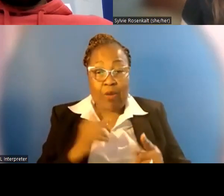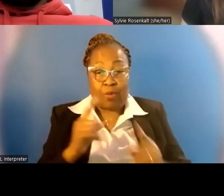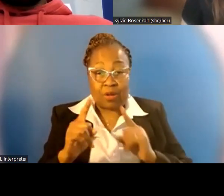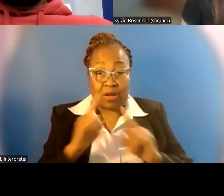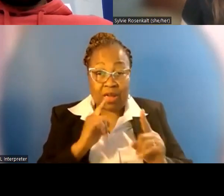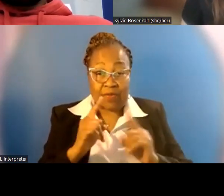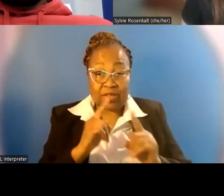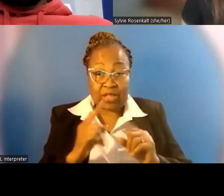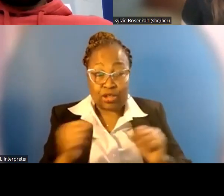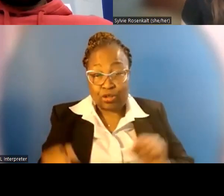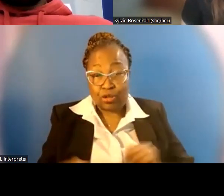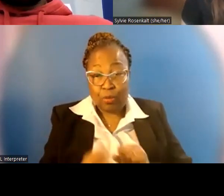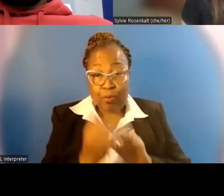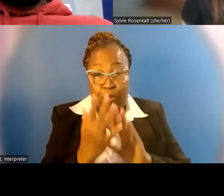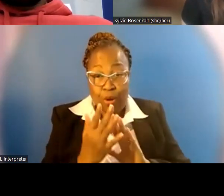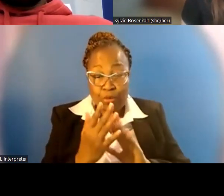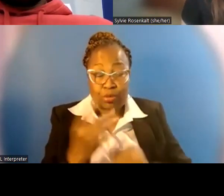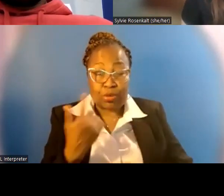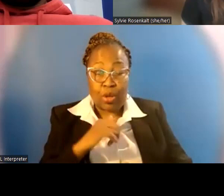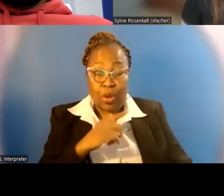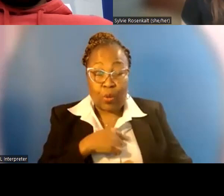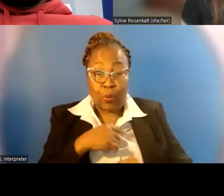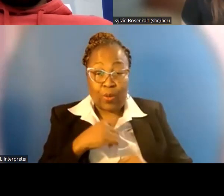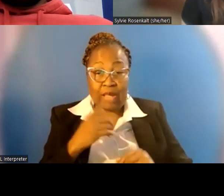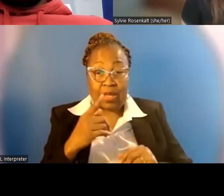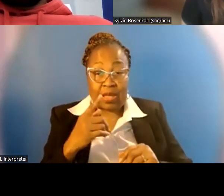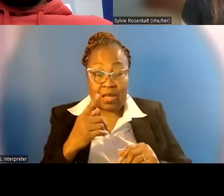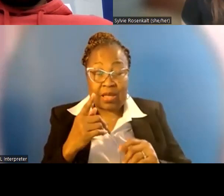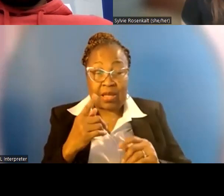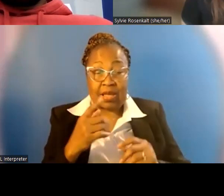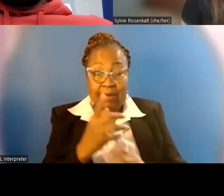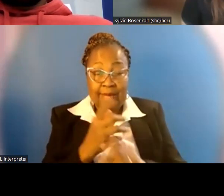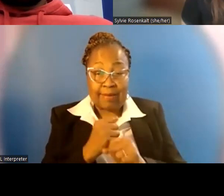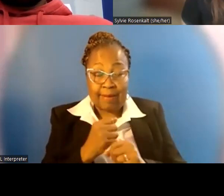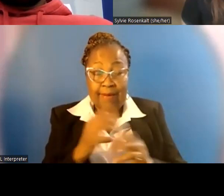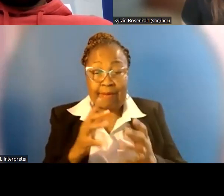where we draw a lot of inspiration and methods